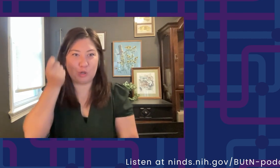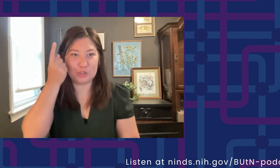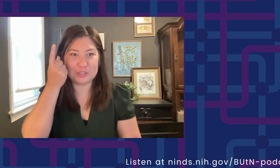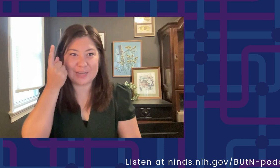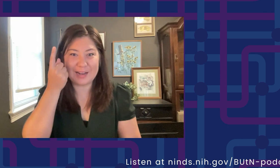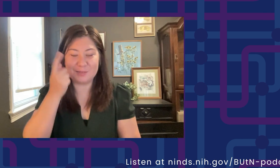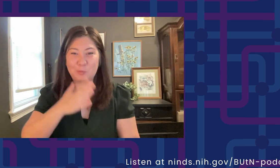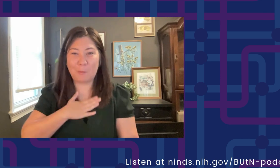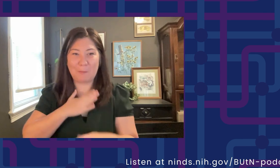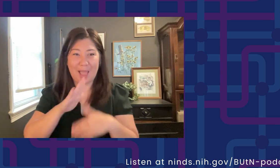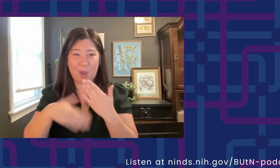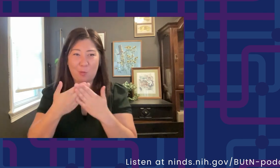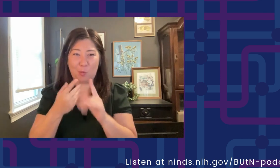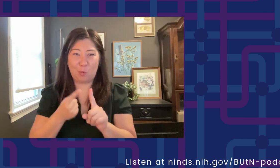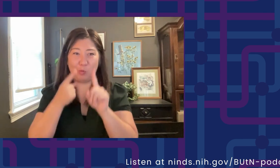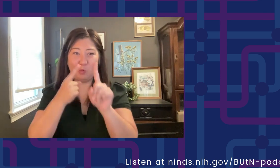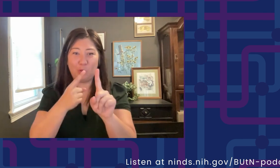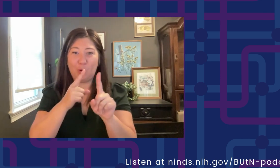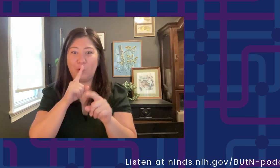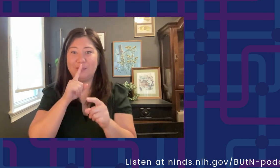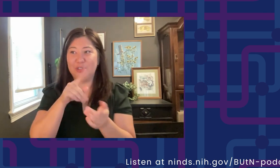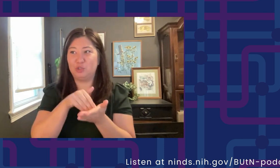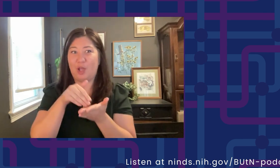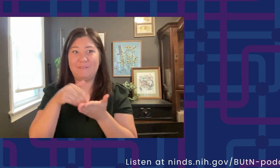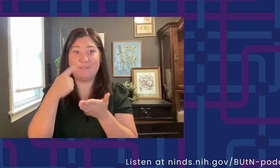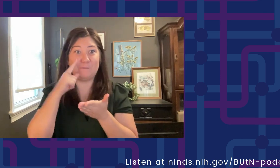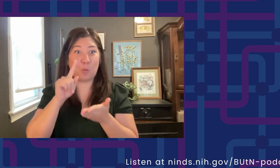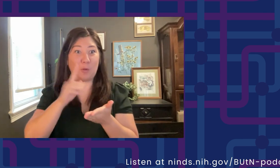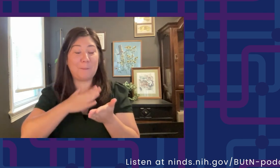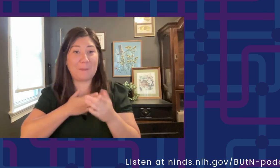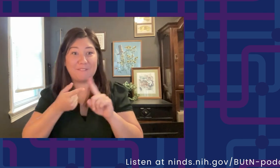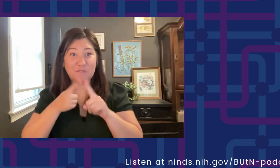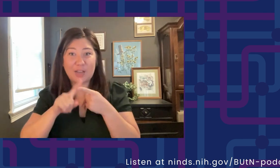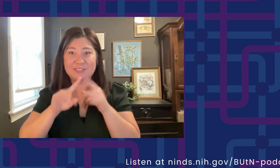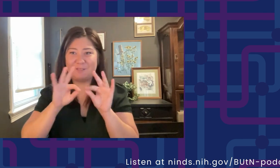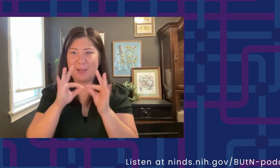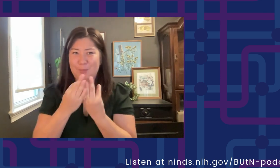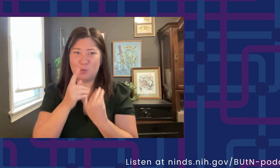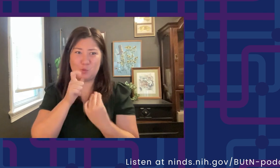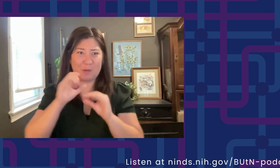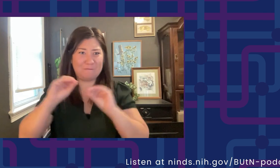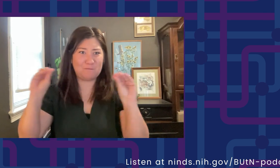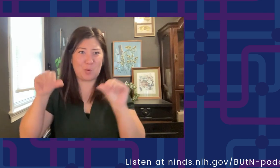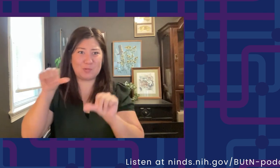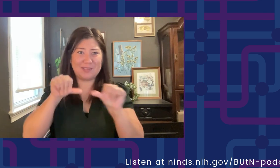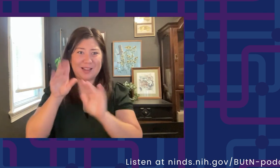can understand the whole goal is often for my friends and family who have no